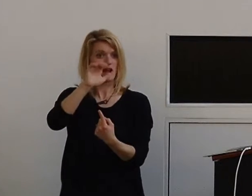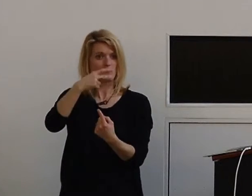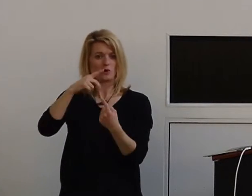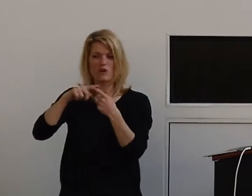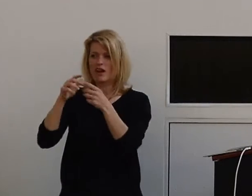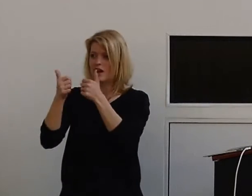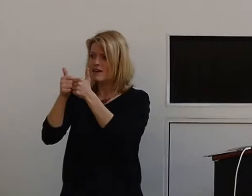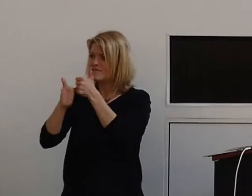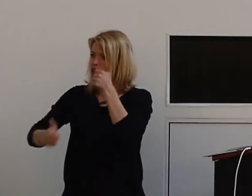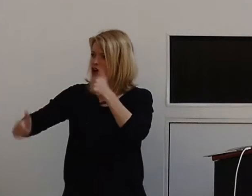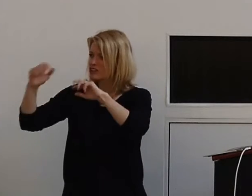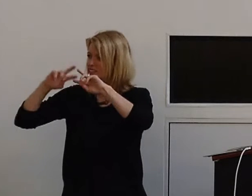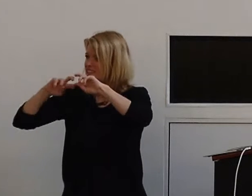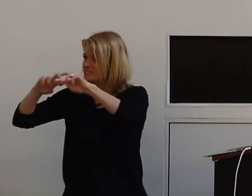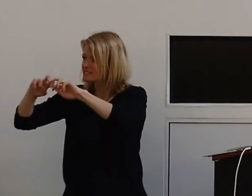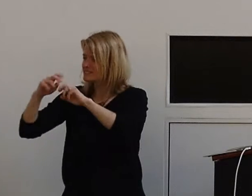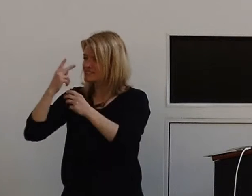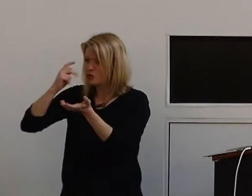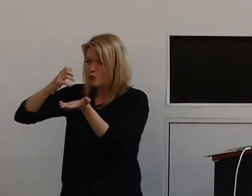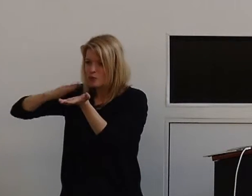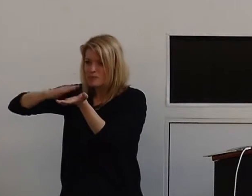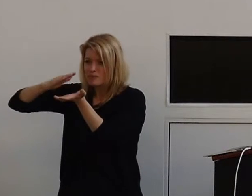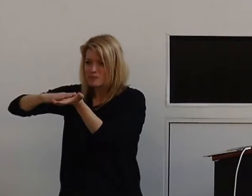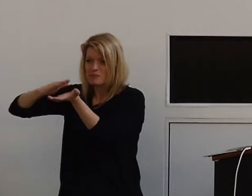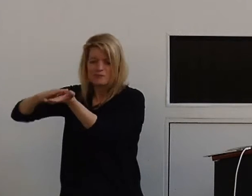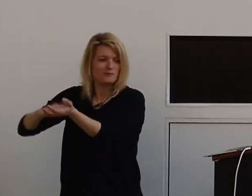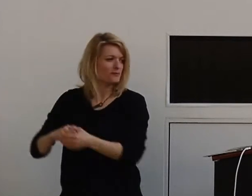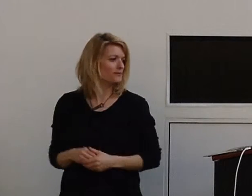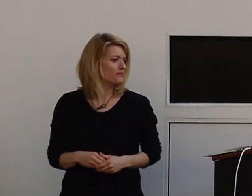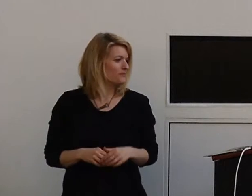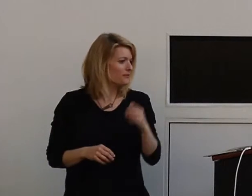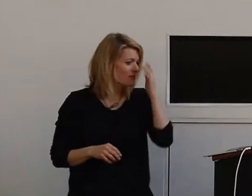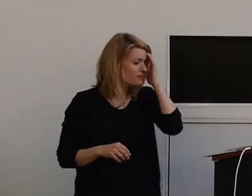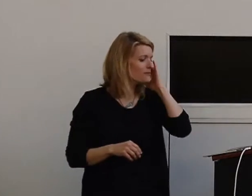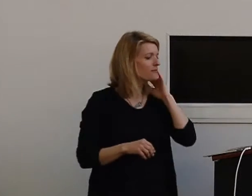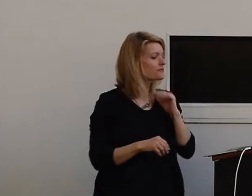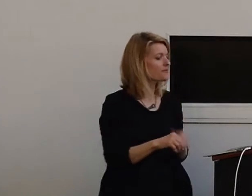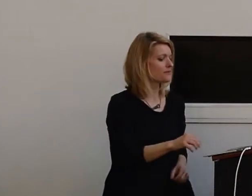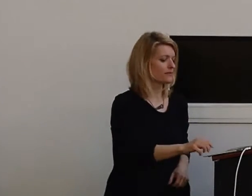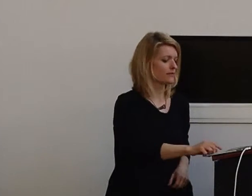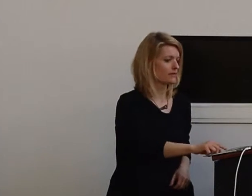We used MoCap to further examine the structures and temporal rhythmic patterns.